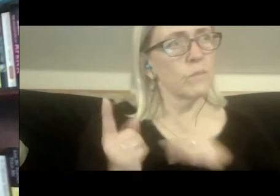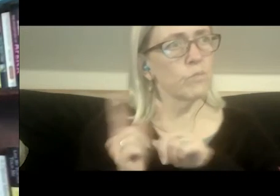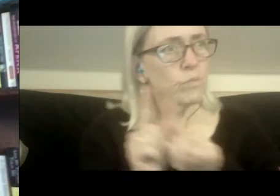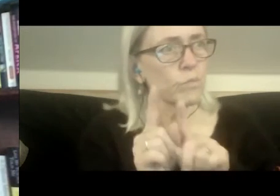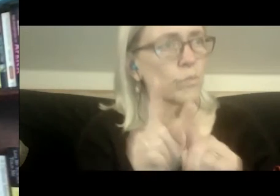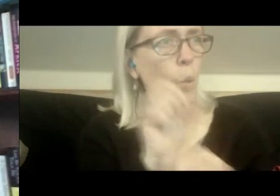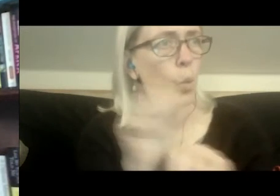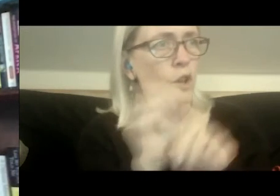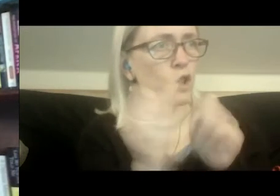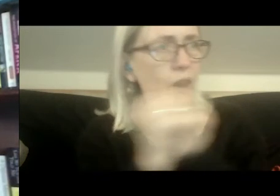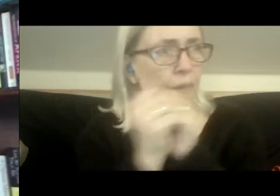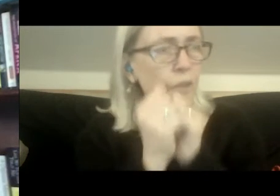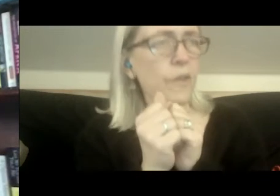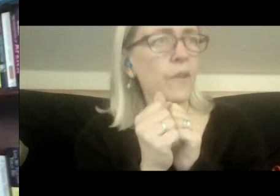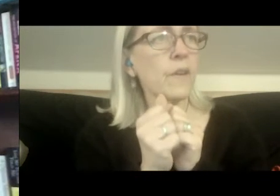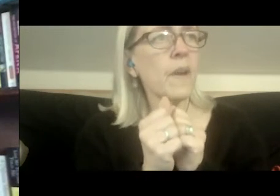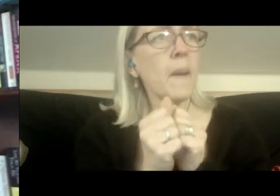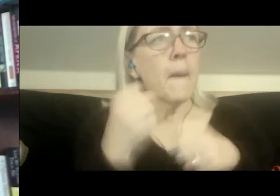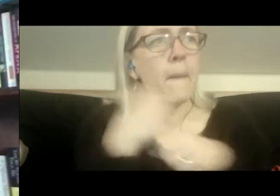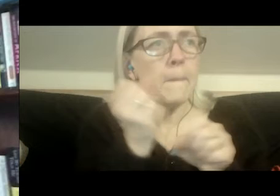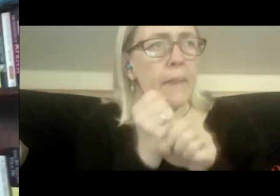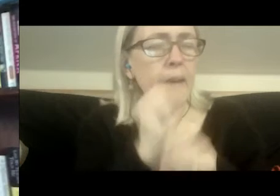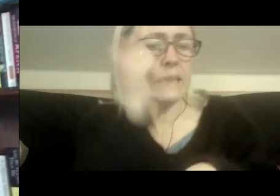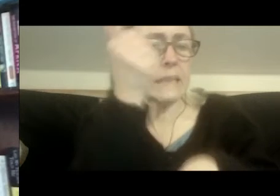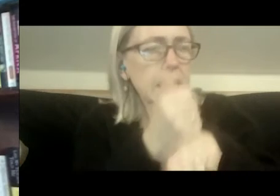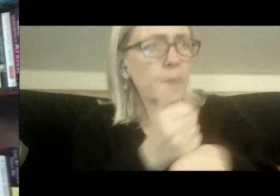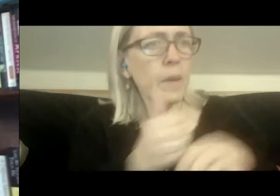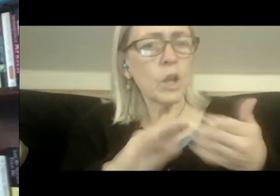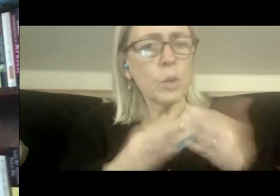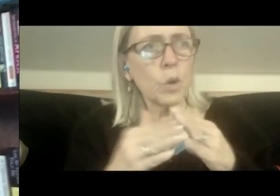so that we have ways to respond to harm that don't reproduce more harm.